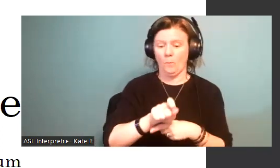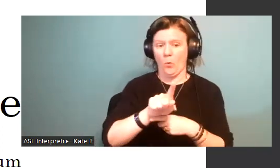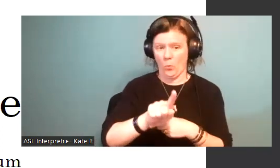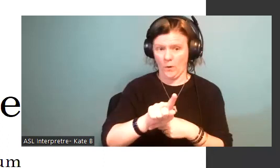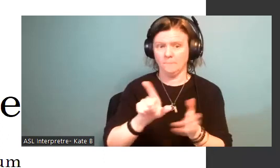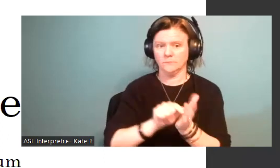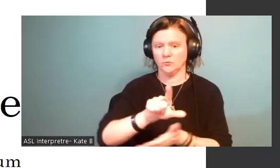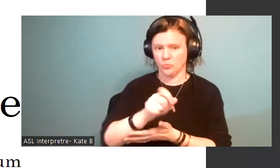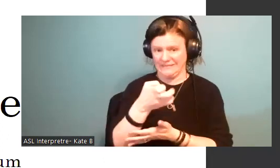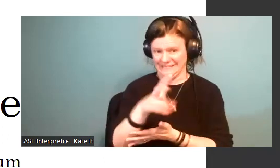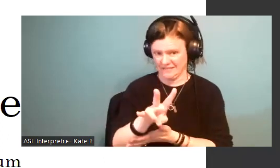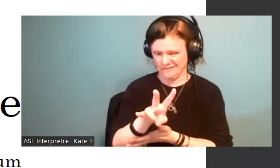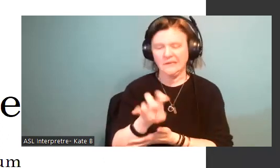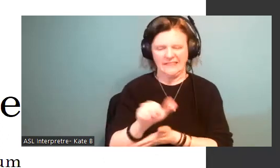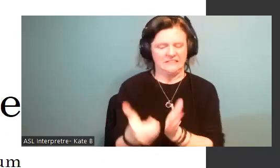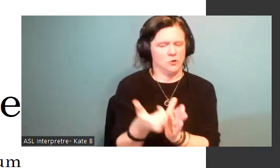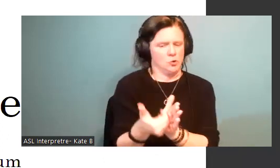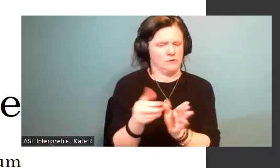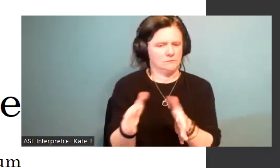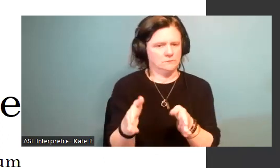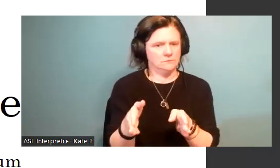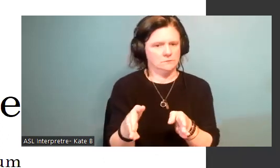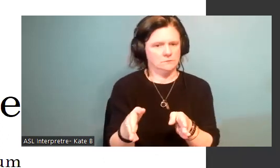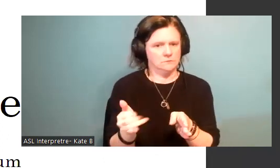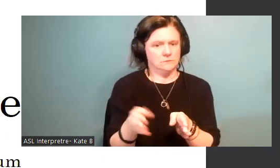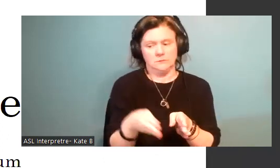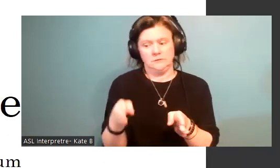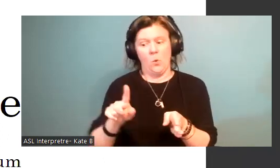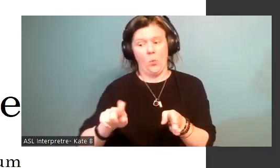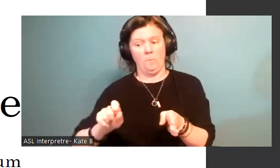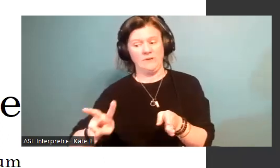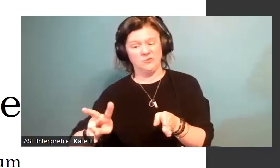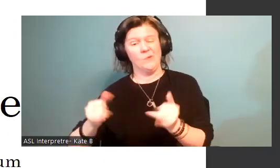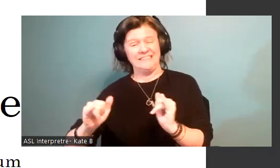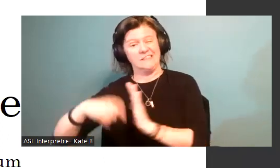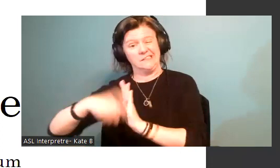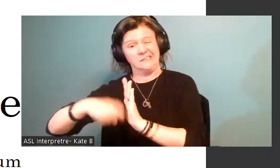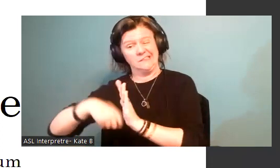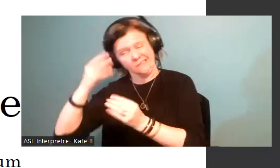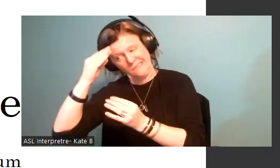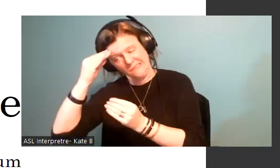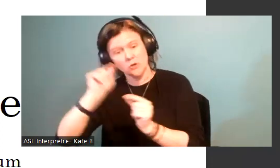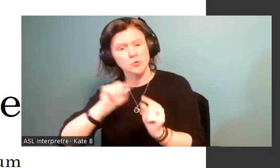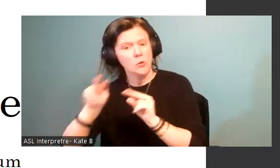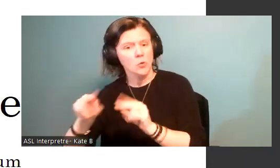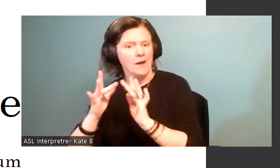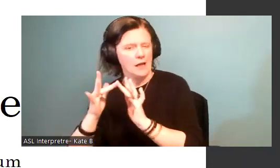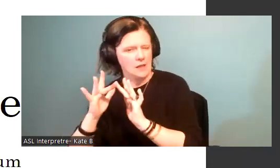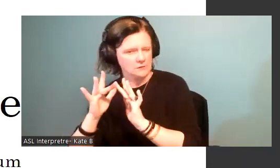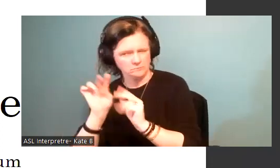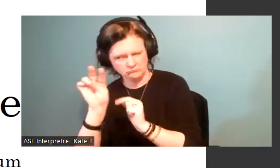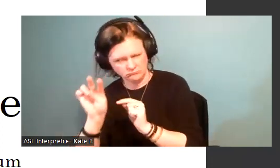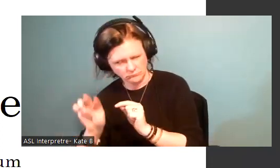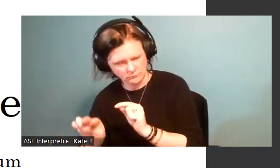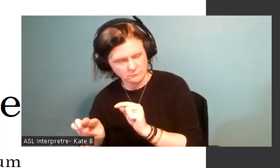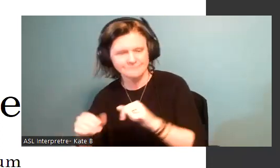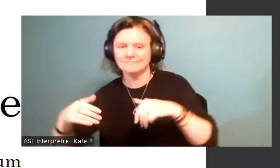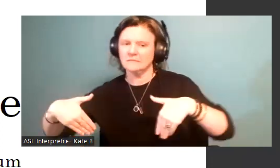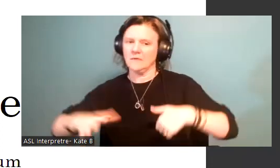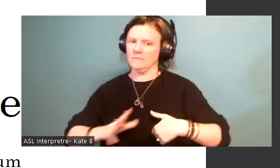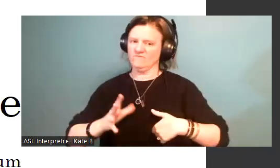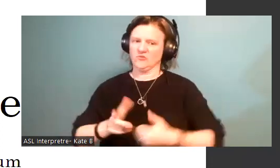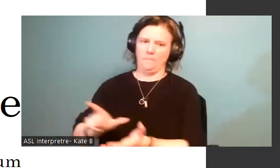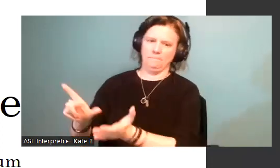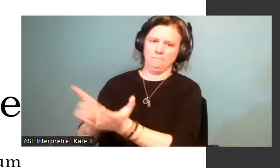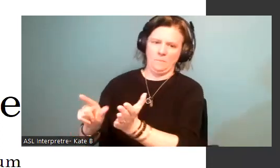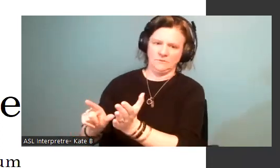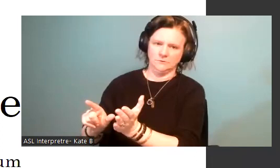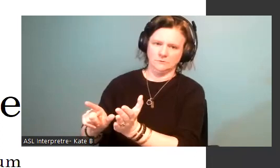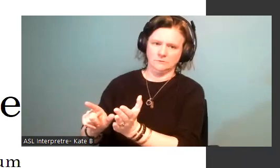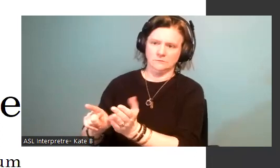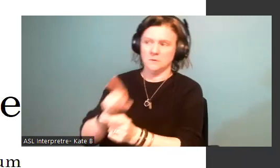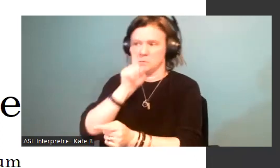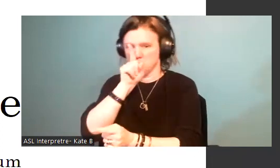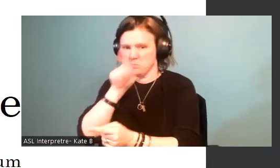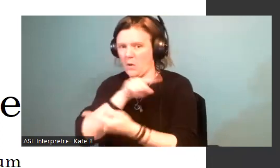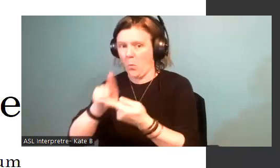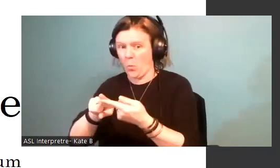ones that develop the accessibility guidelines.